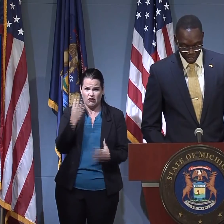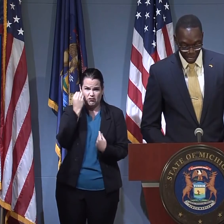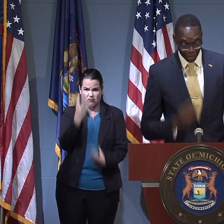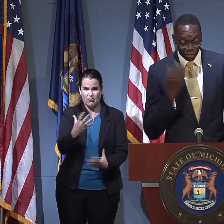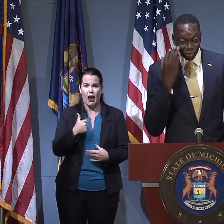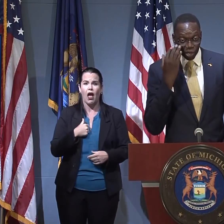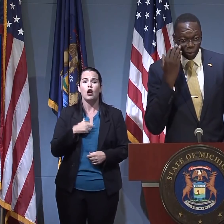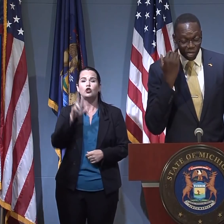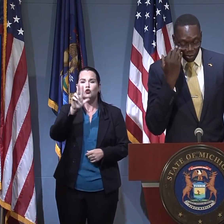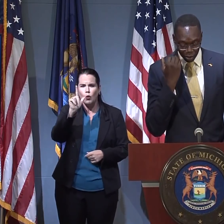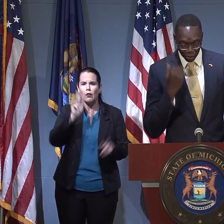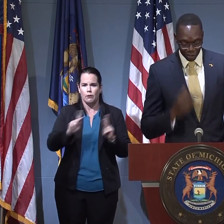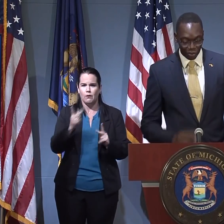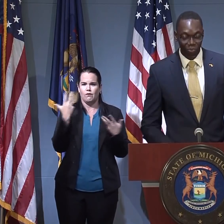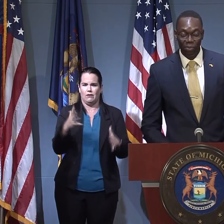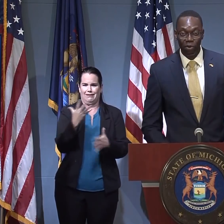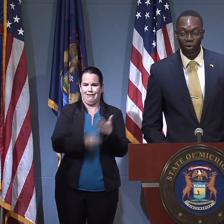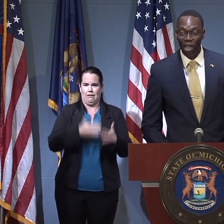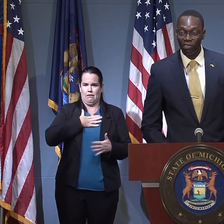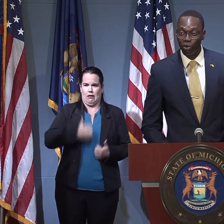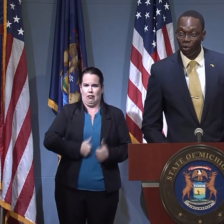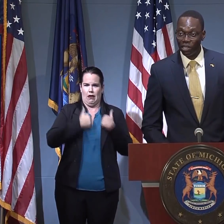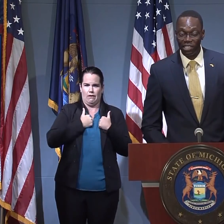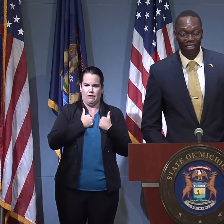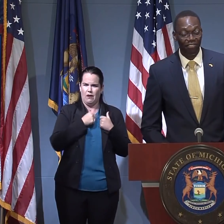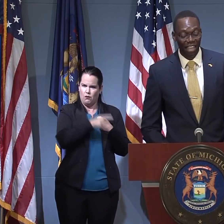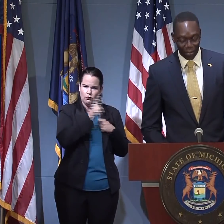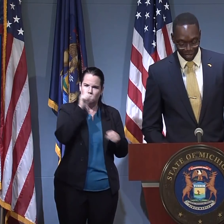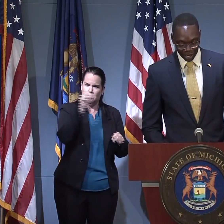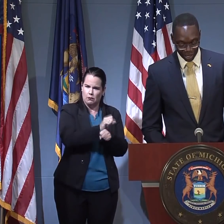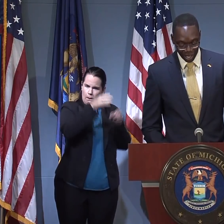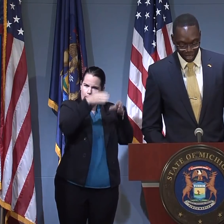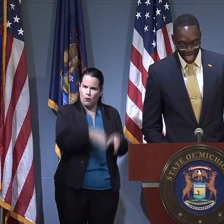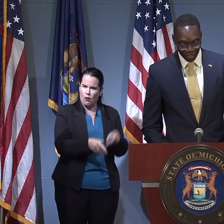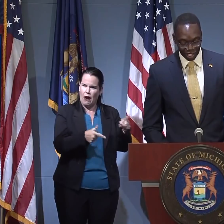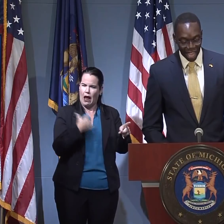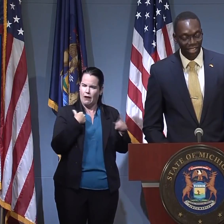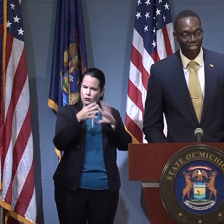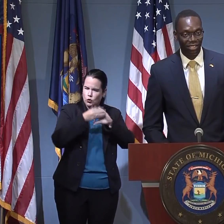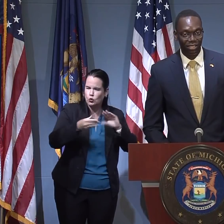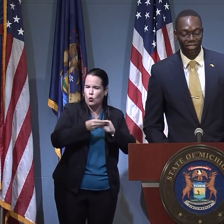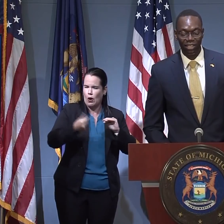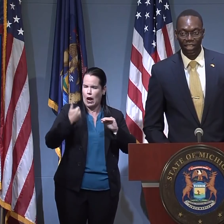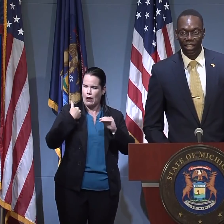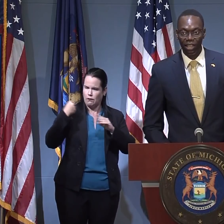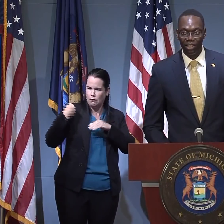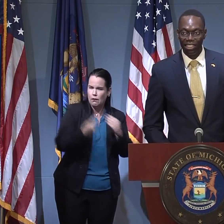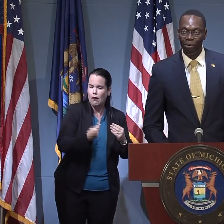BUT WE'RE NOT. I TALKED ABOUT IT EARLIER. YOU LOST 23 FOAM COVID-19. THESE ARE REAL PEOPLE. THESE ARE PEOPLE WHO HAVE